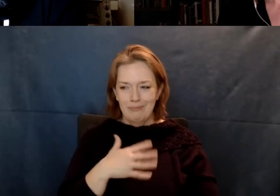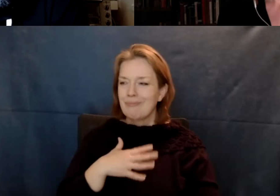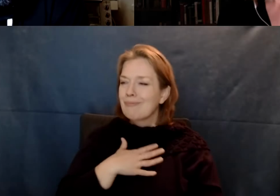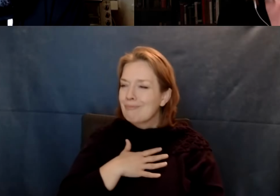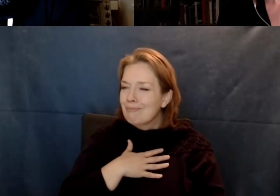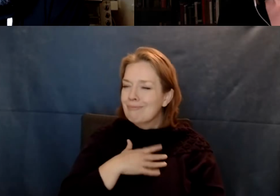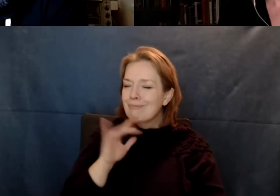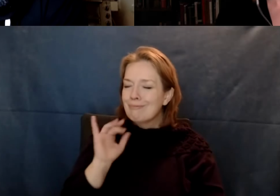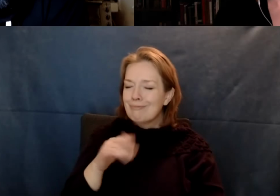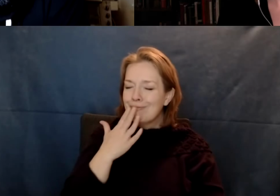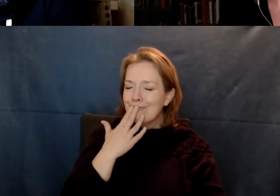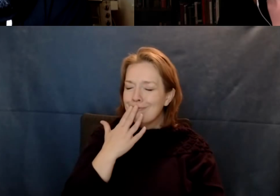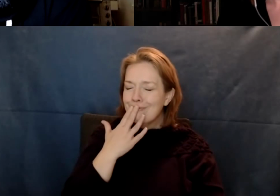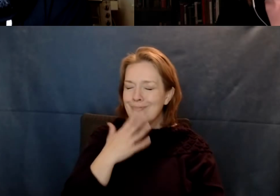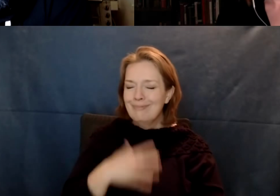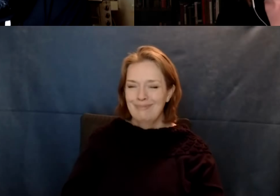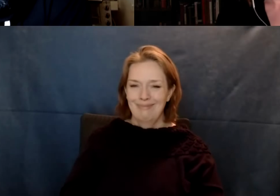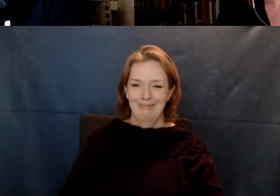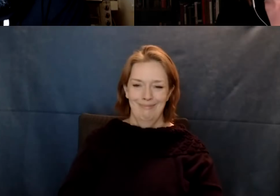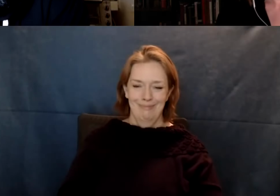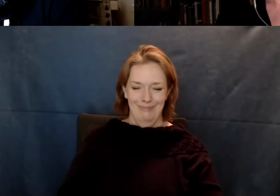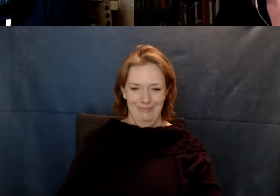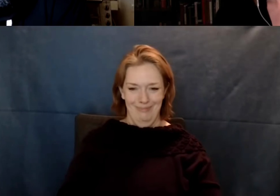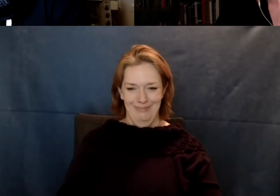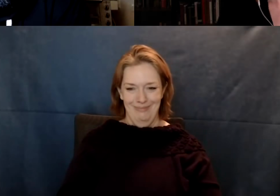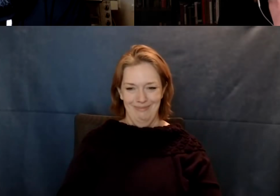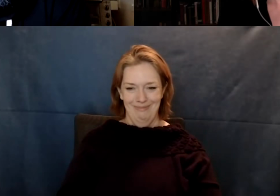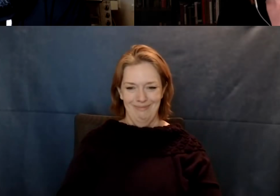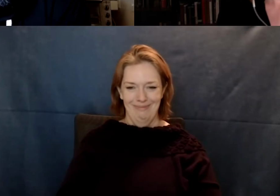K: All right, thank you again.